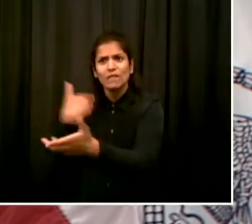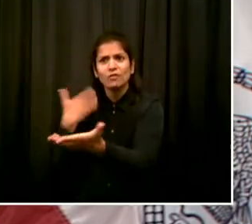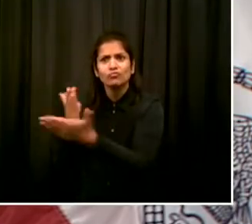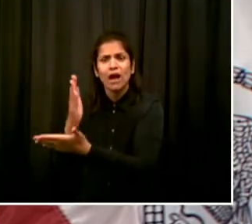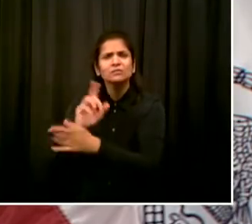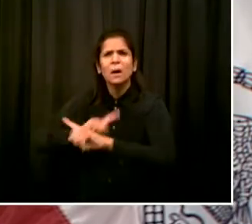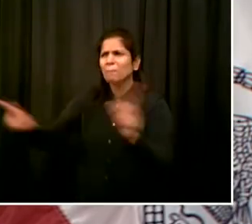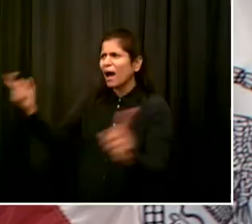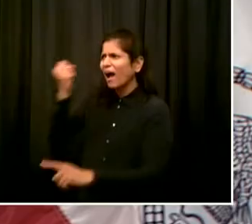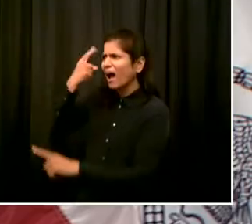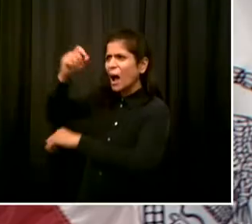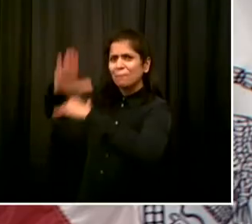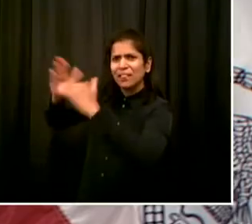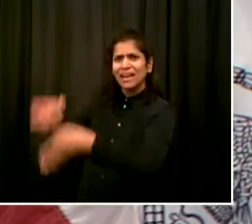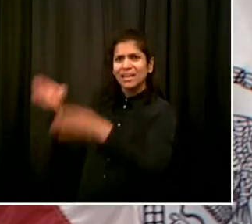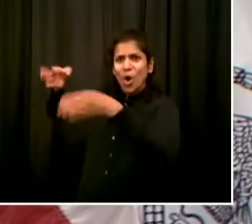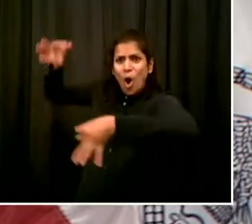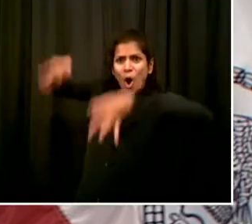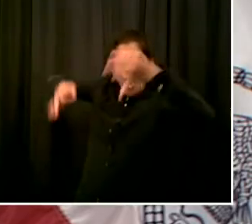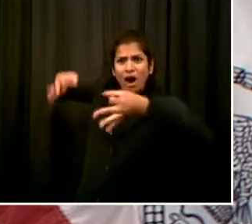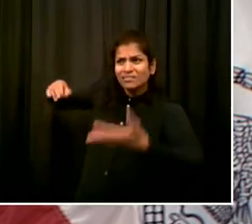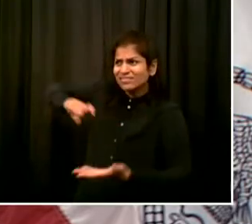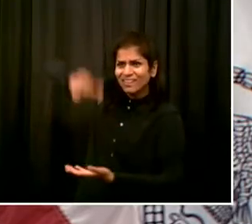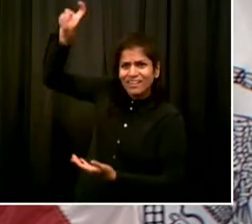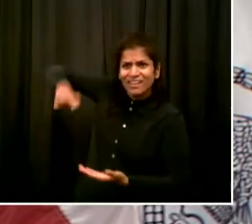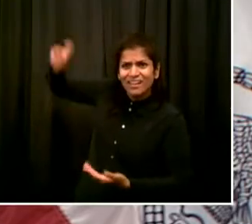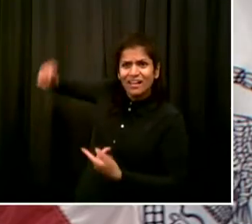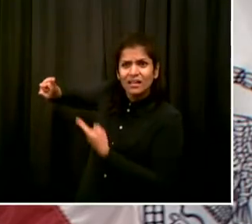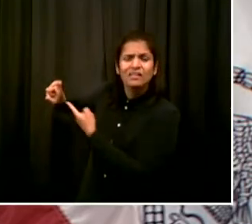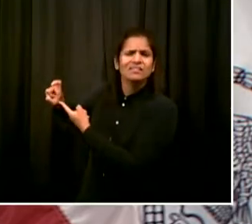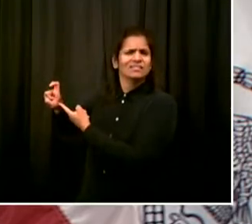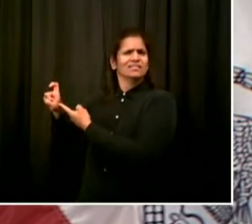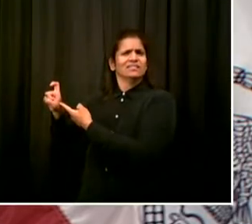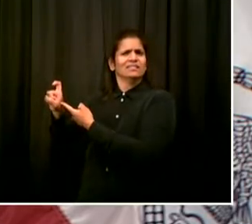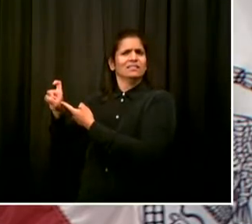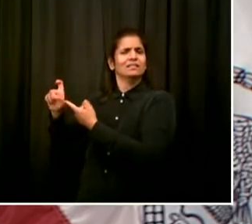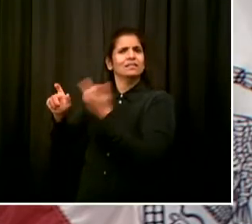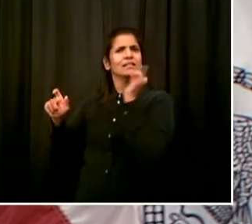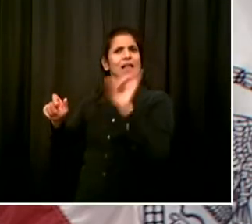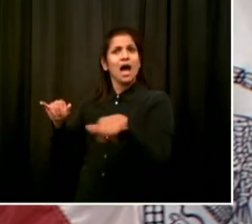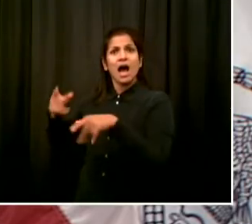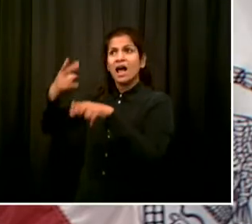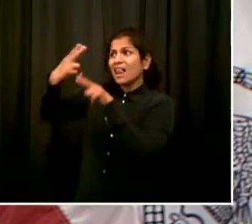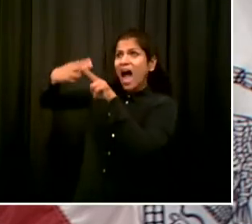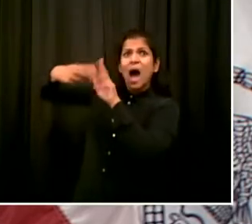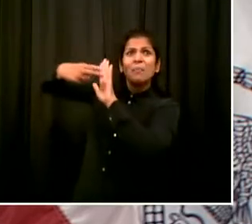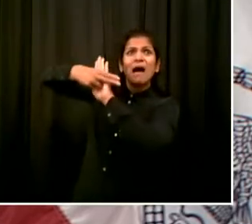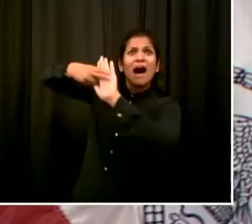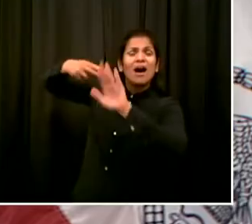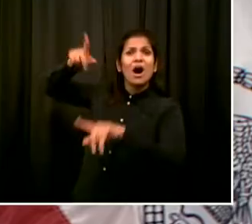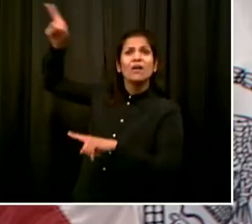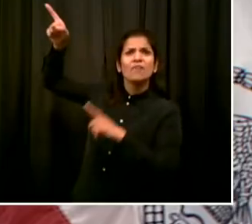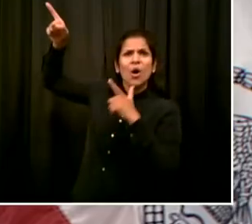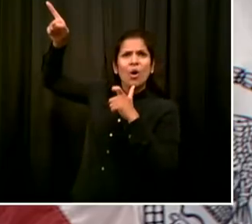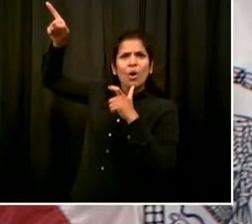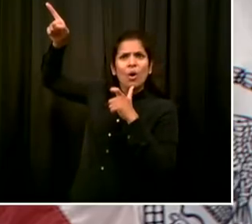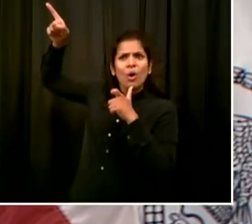PROTESTS BUT NOT